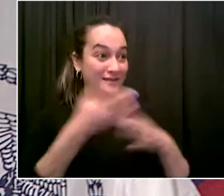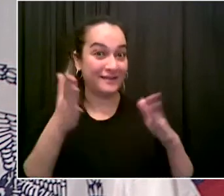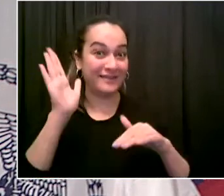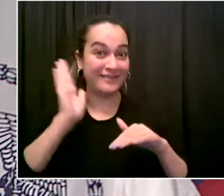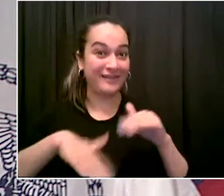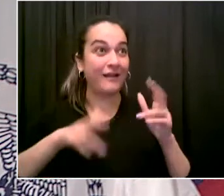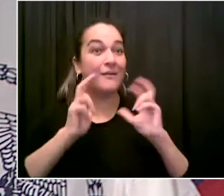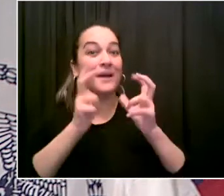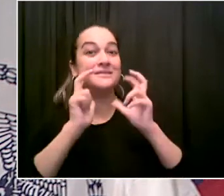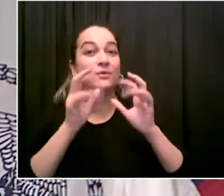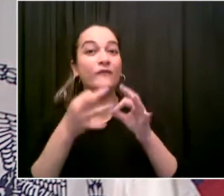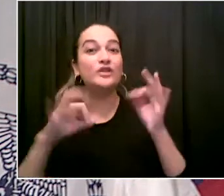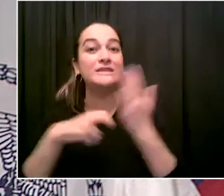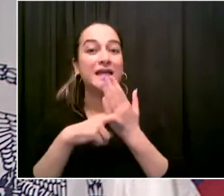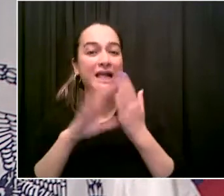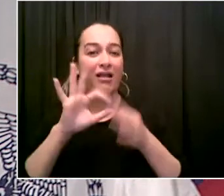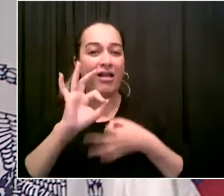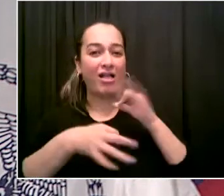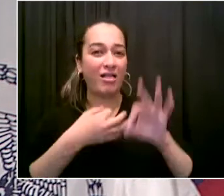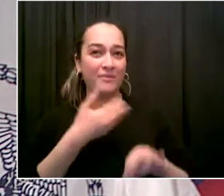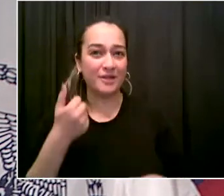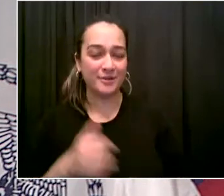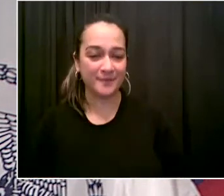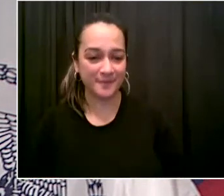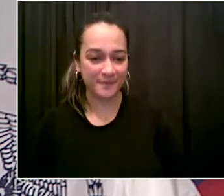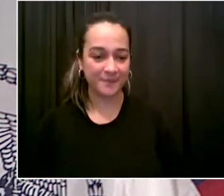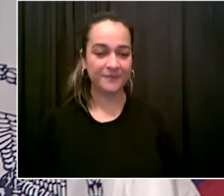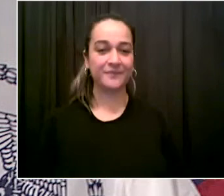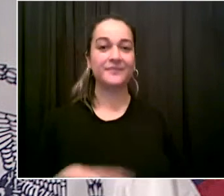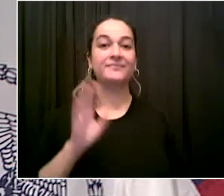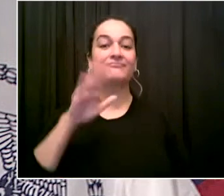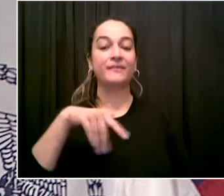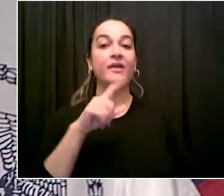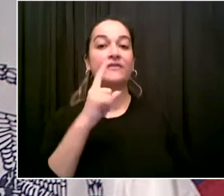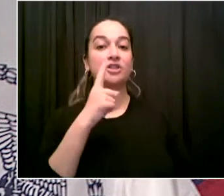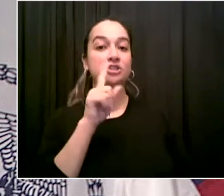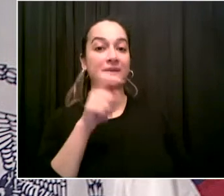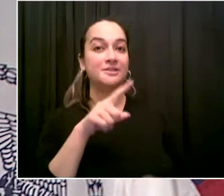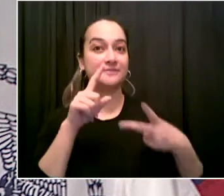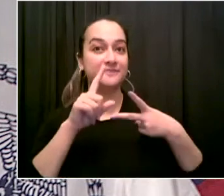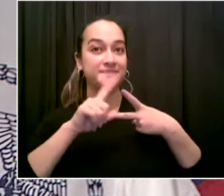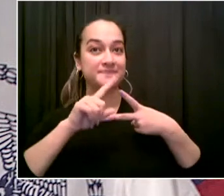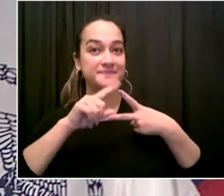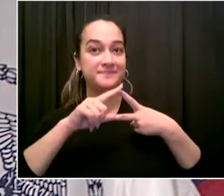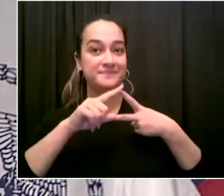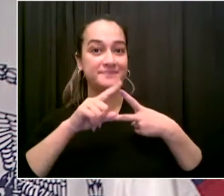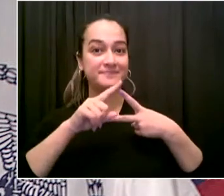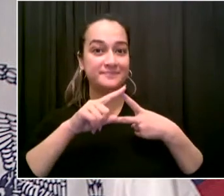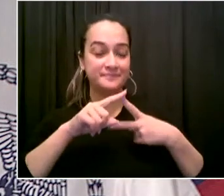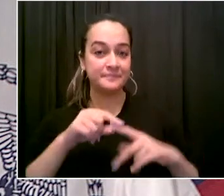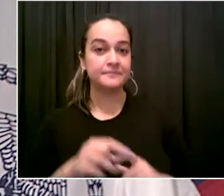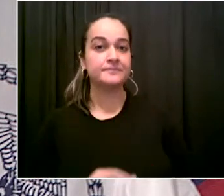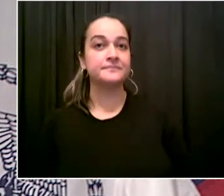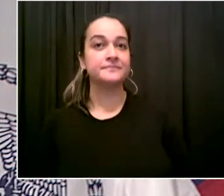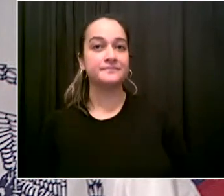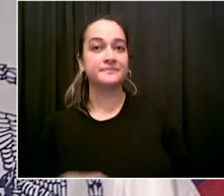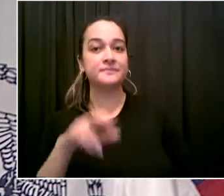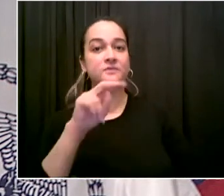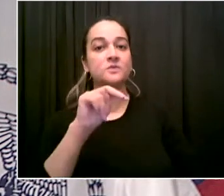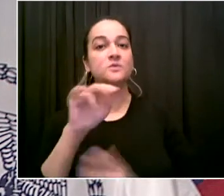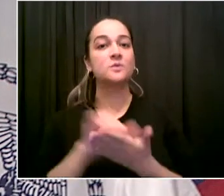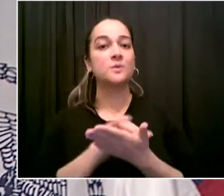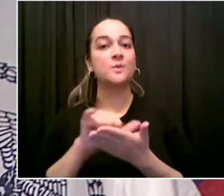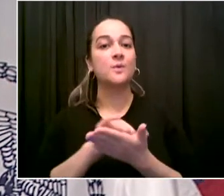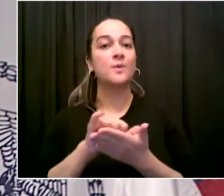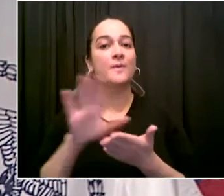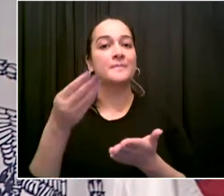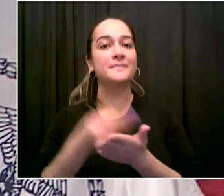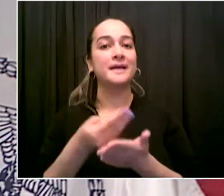METS DEFENSIVE